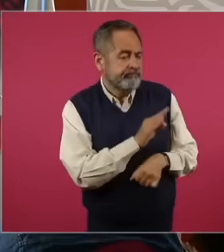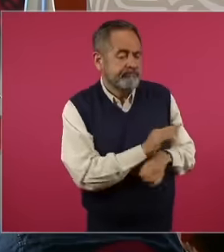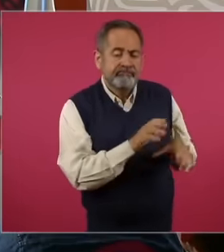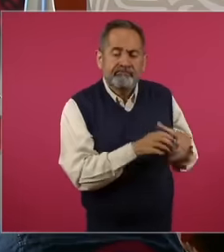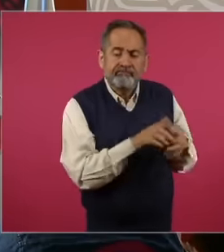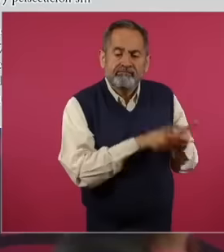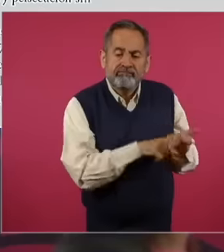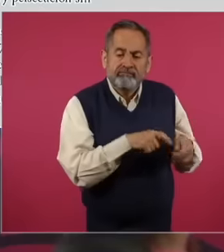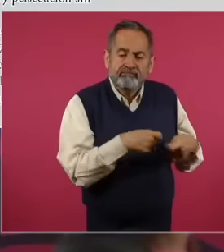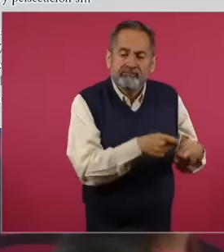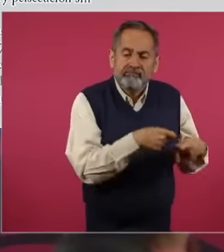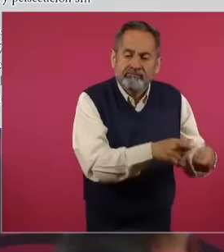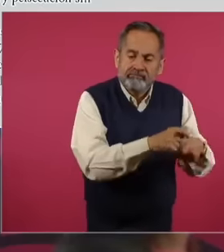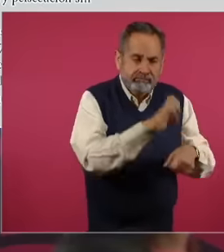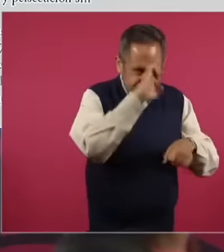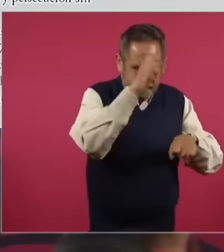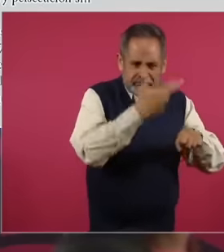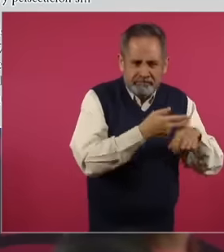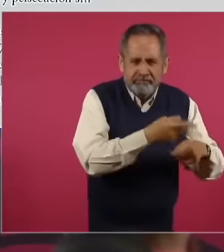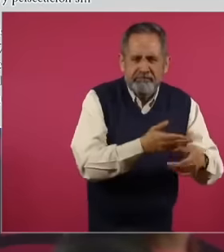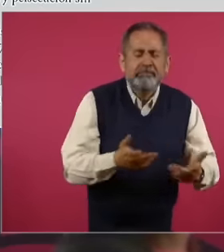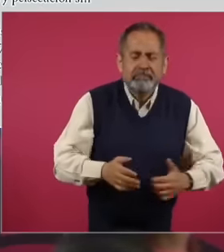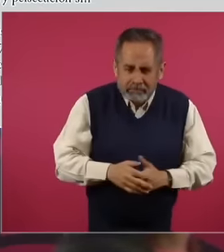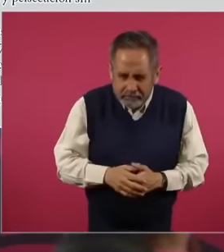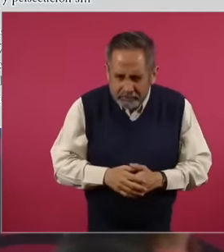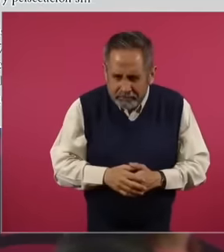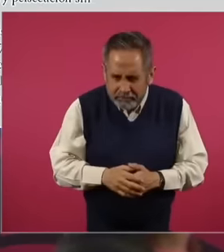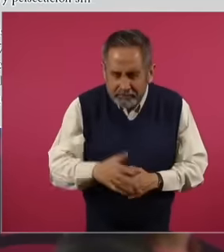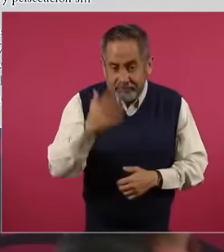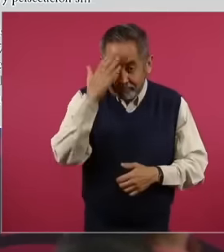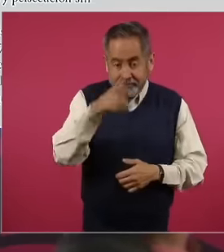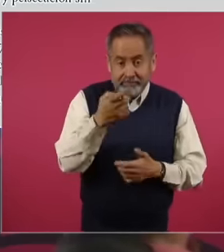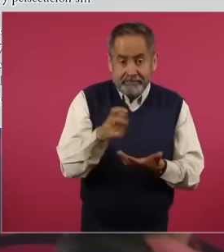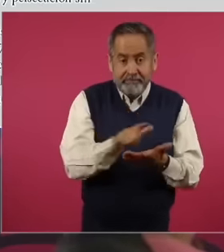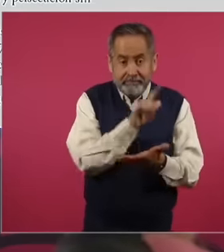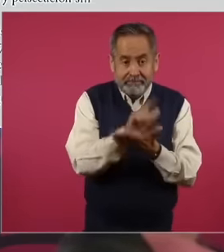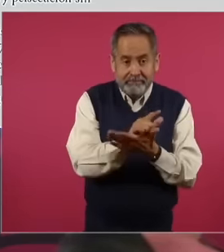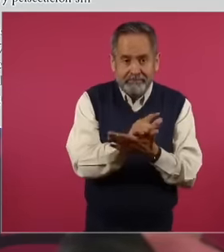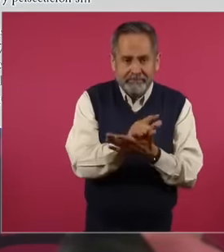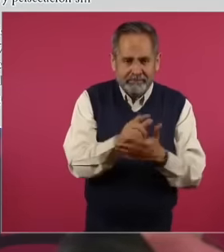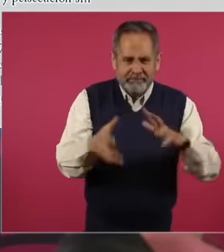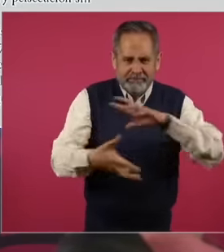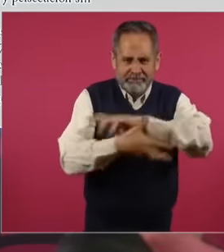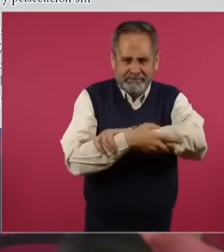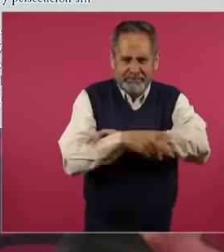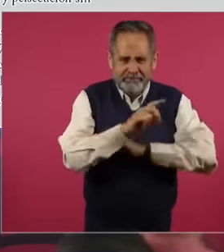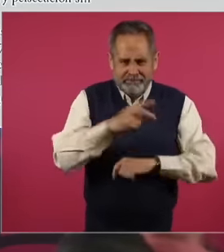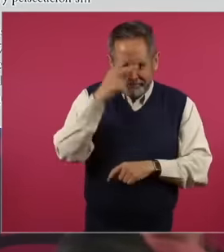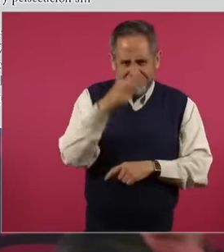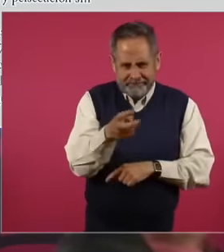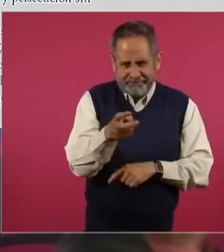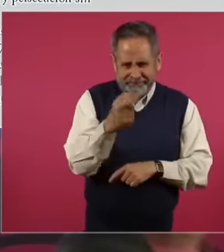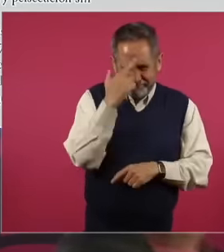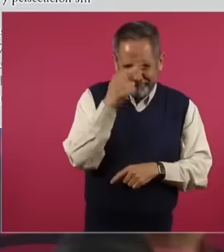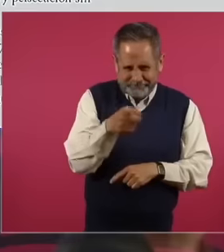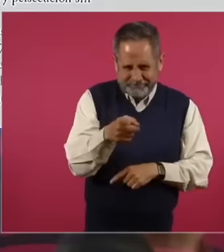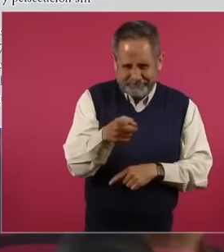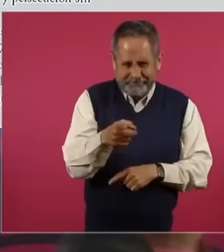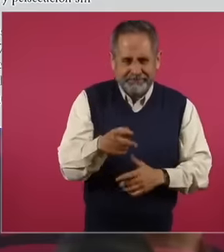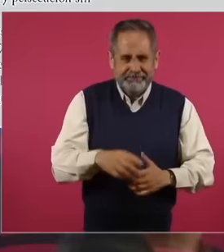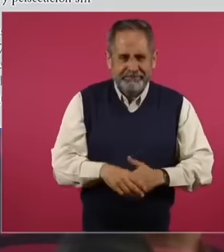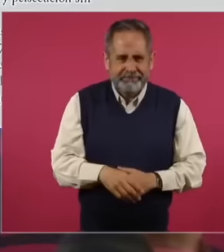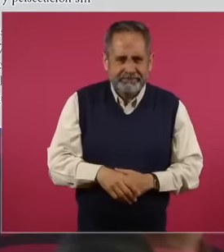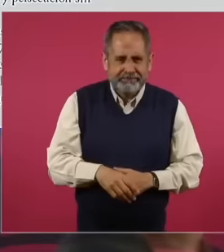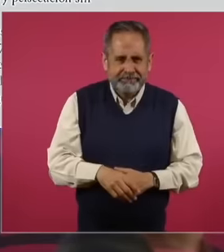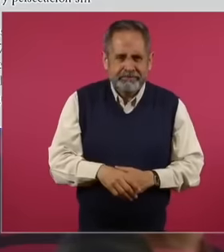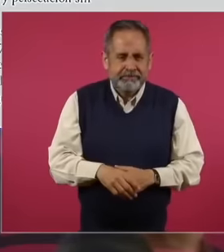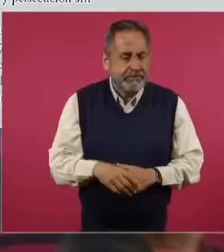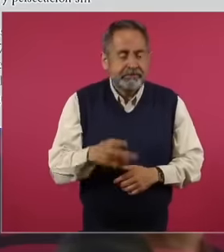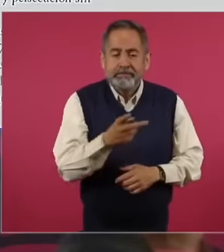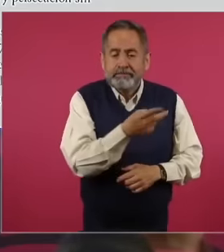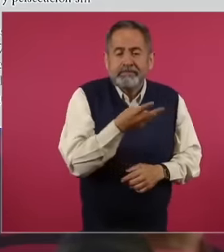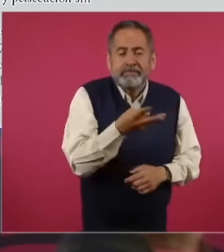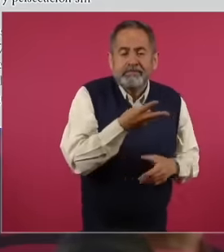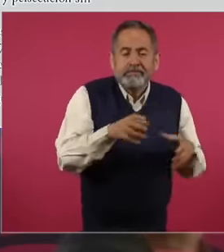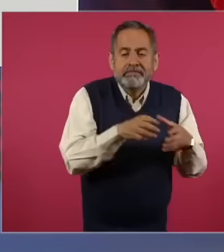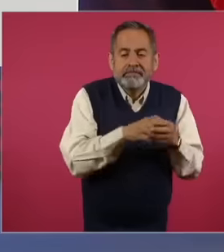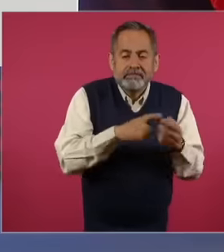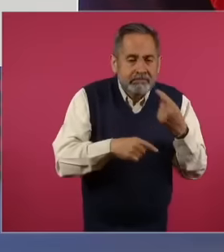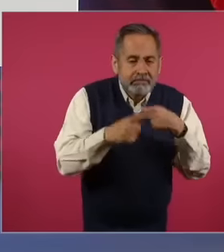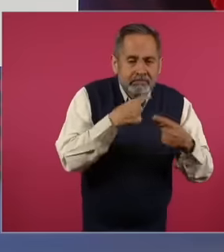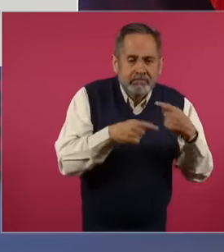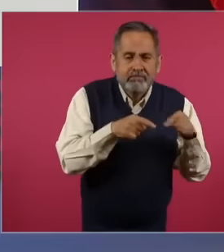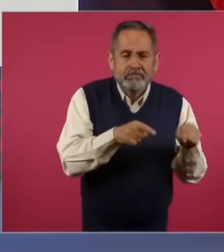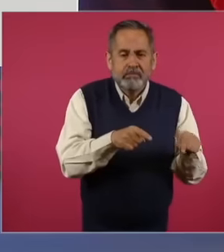you know that these reforms of the pact for Mexico made them in